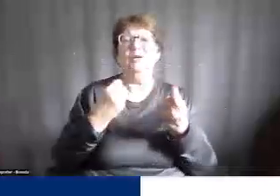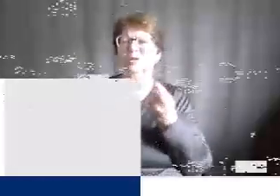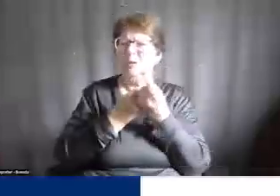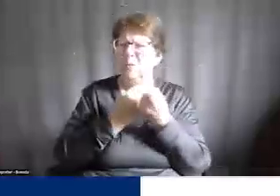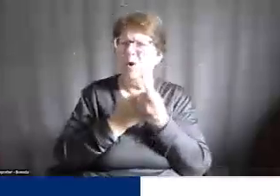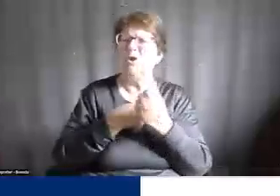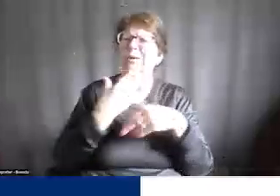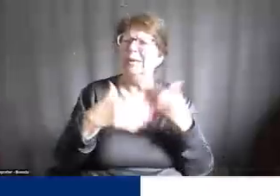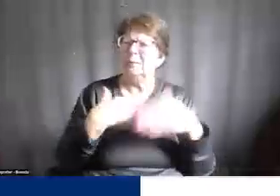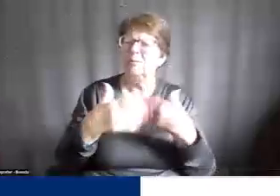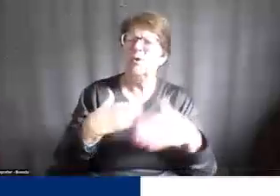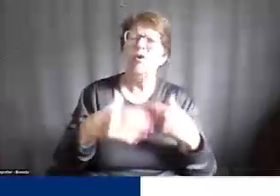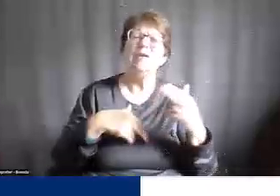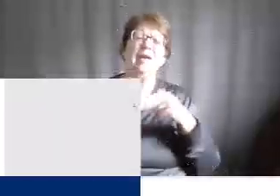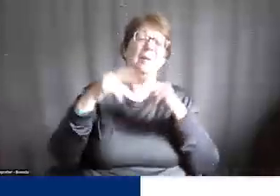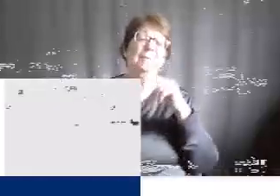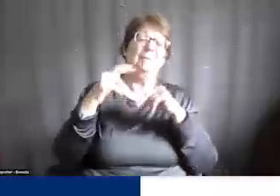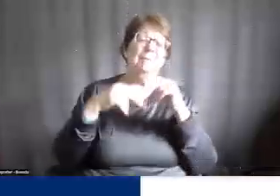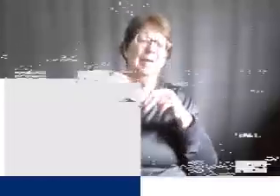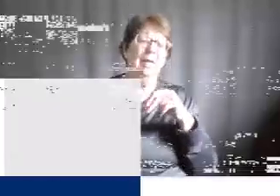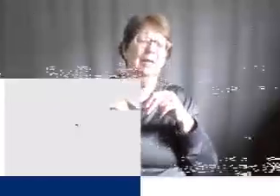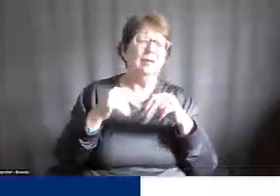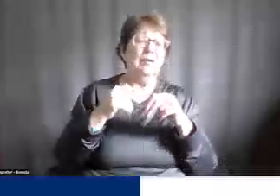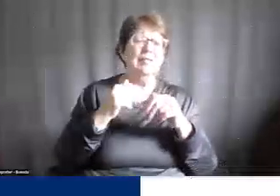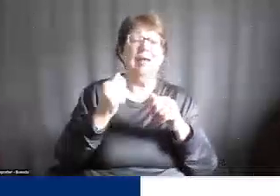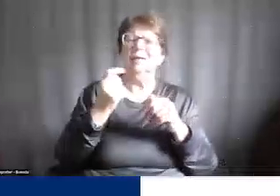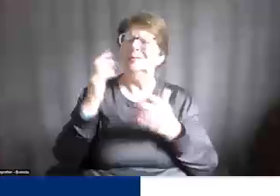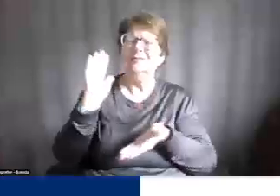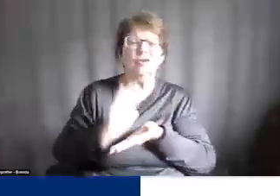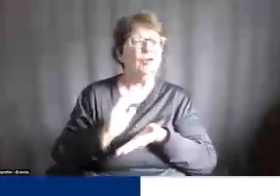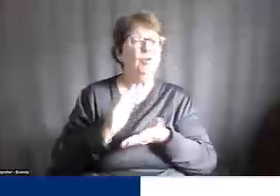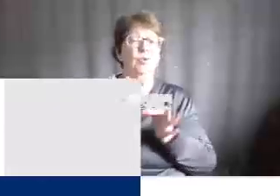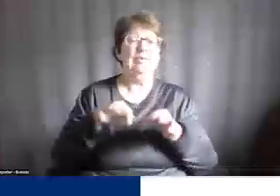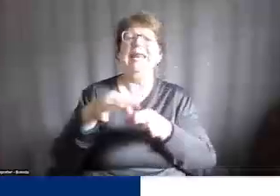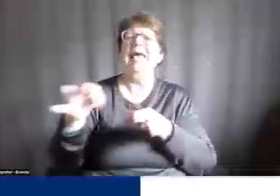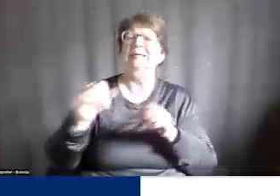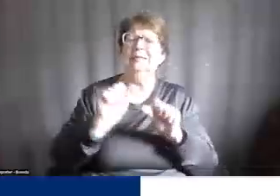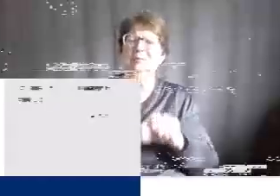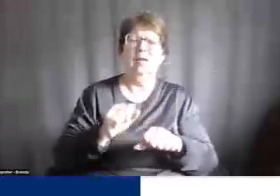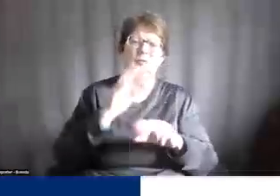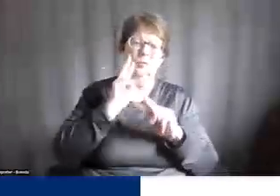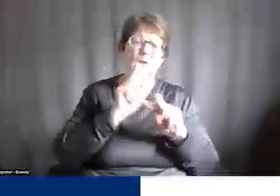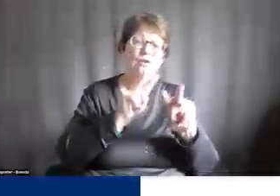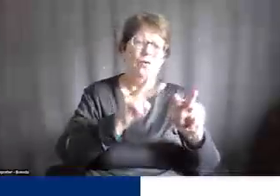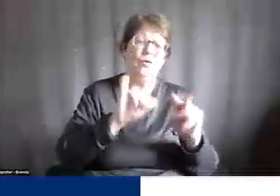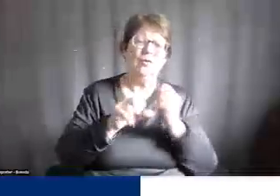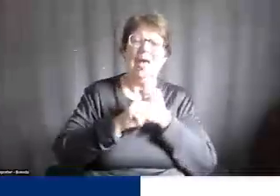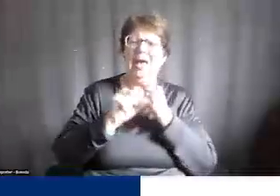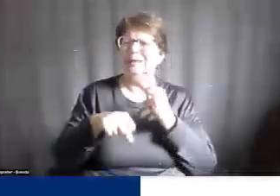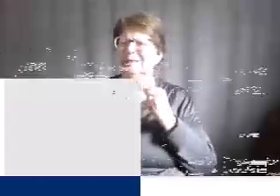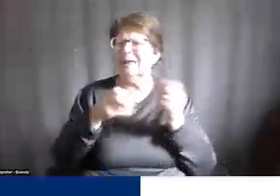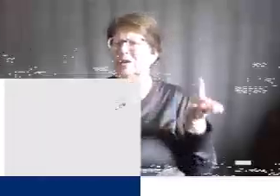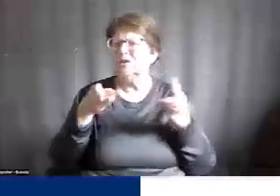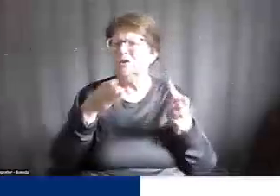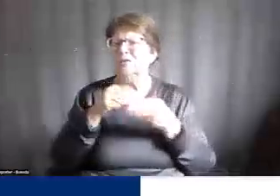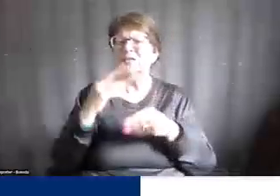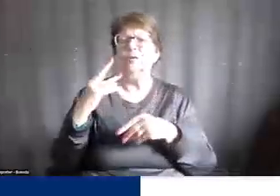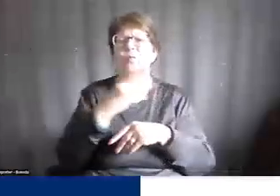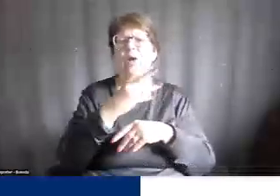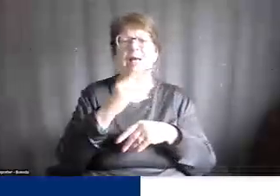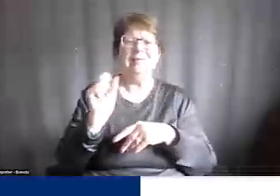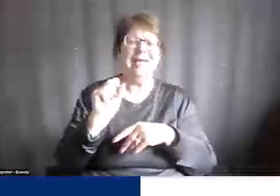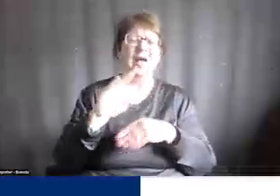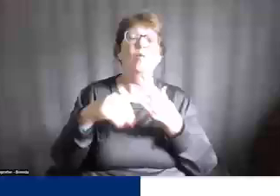Benjamin Smith: build it with as few delays as possible, and we're going to look forward to the extended service in West Seattle and all the resulting benefits. Thank you for your time.